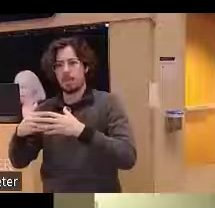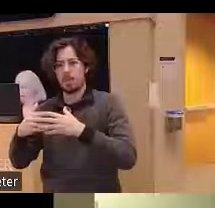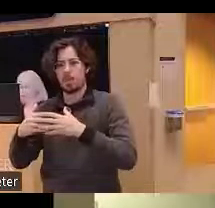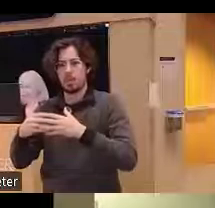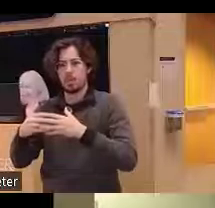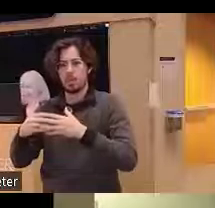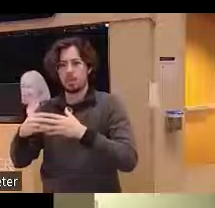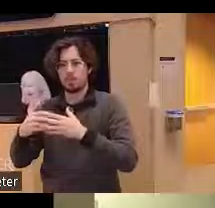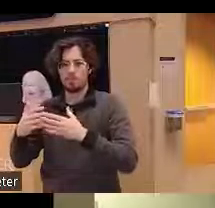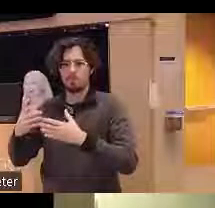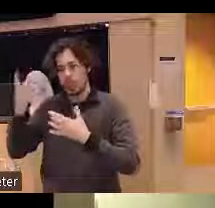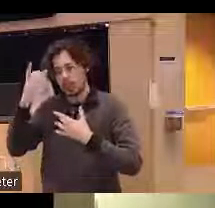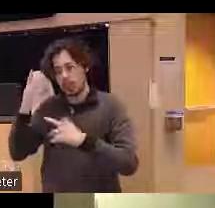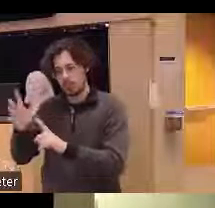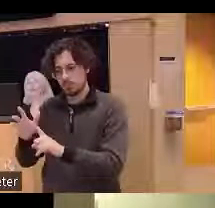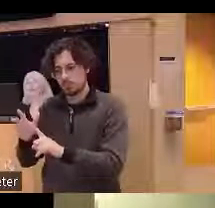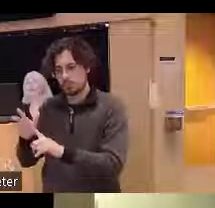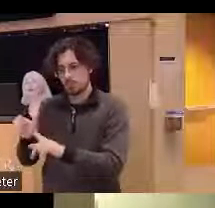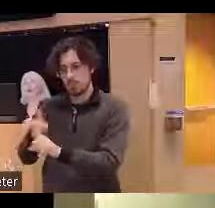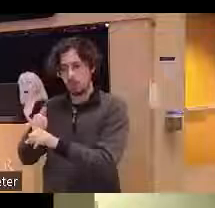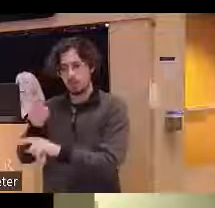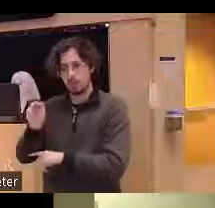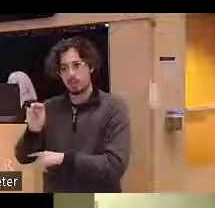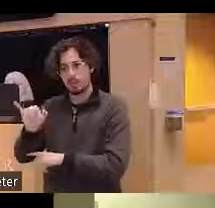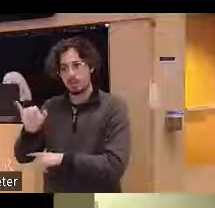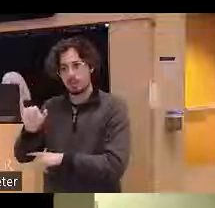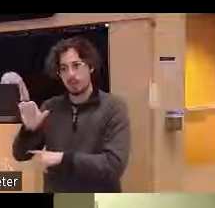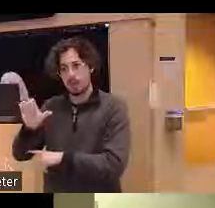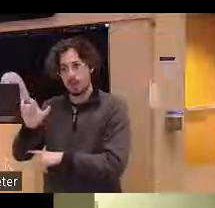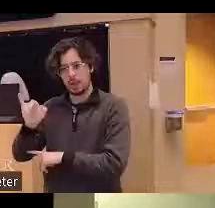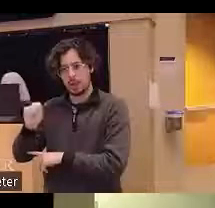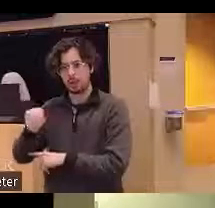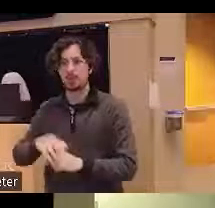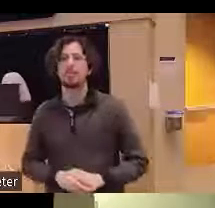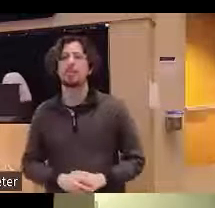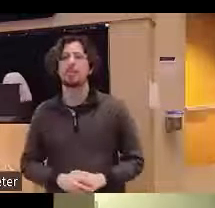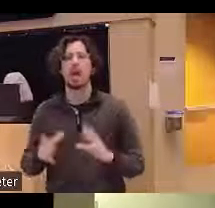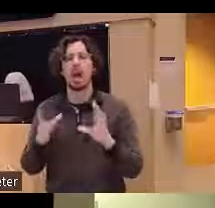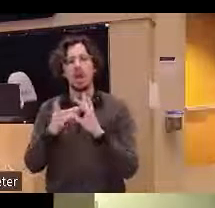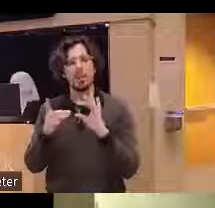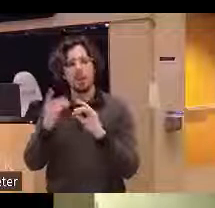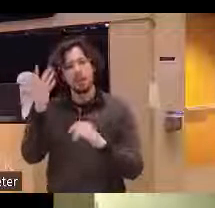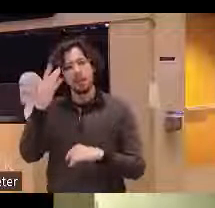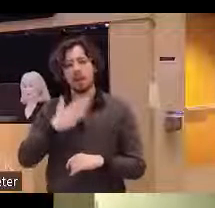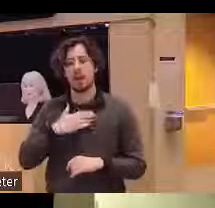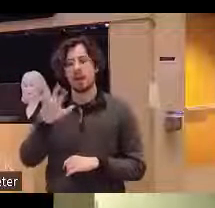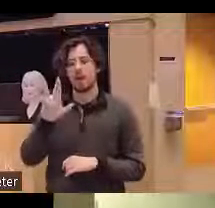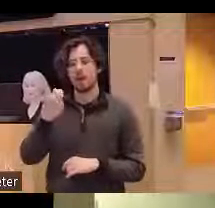of milin and I I mentioned this here um because I also worked in the middle of my ro1 with a really